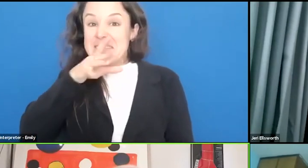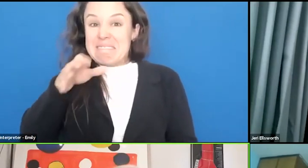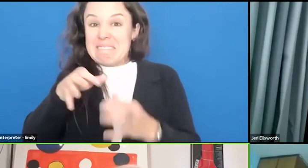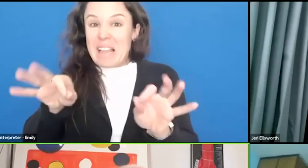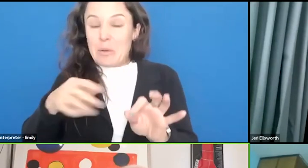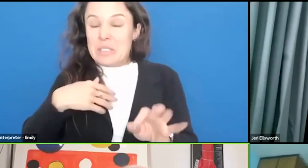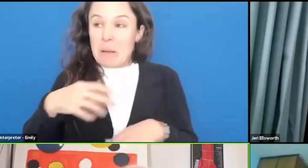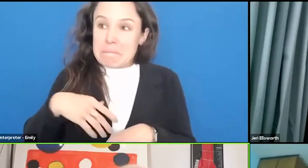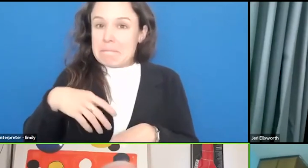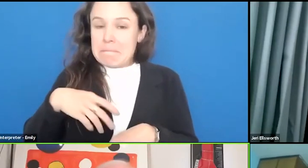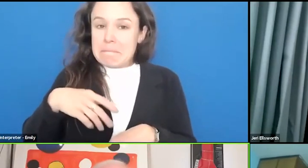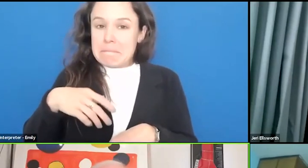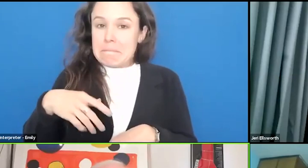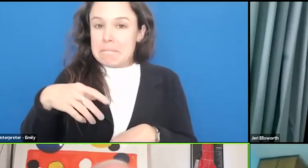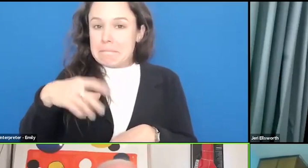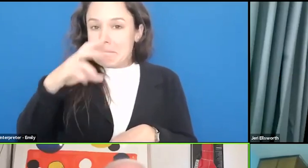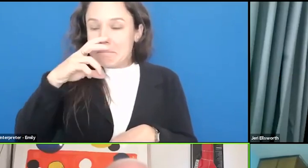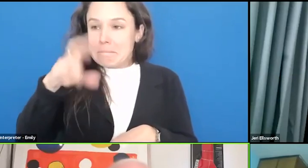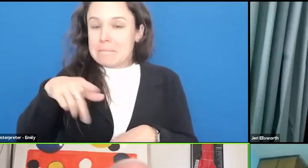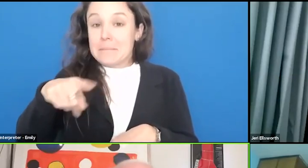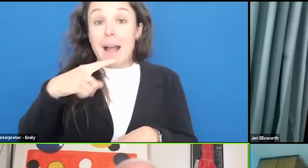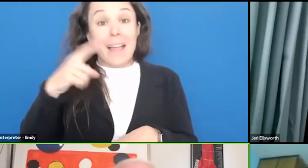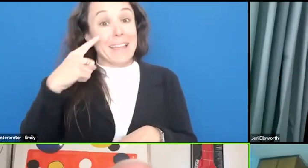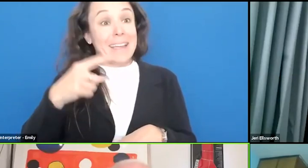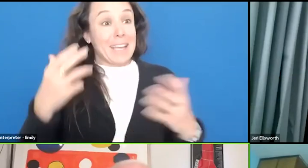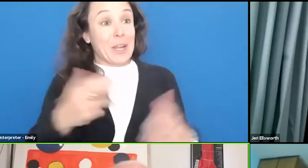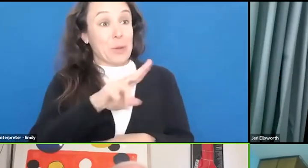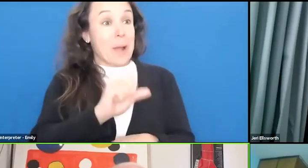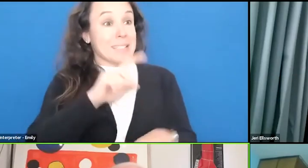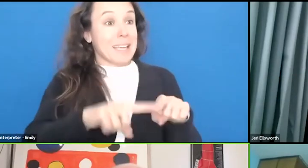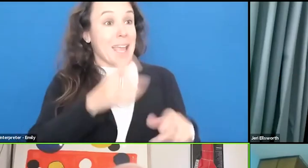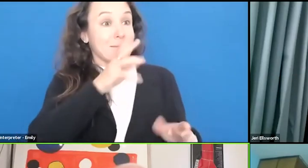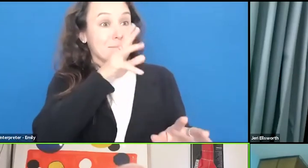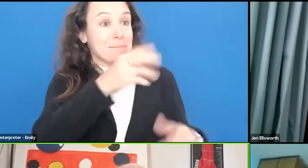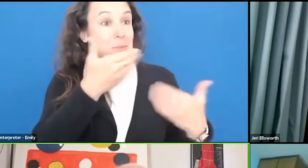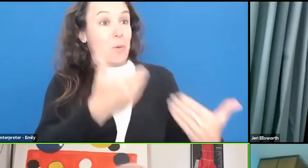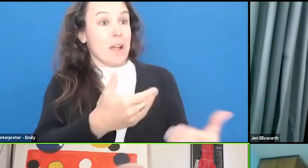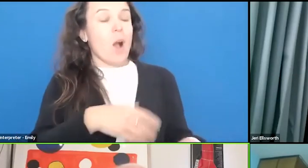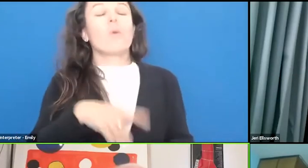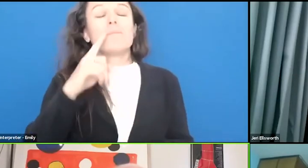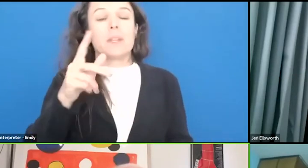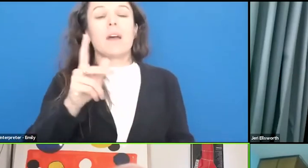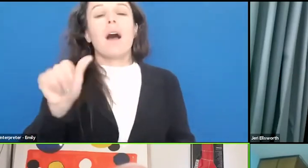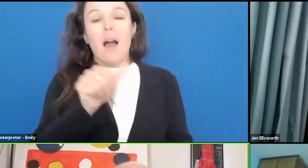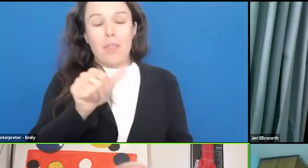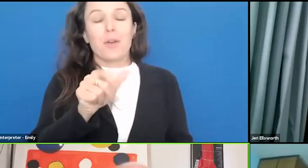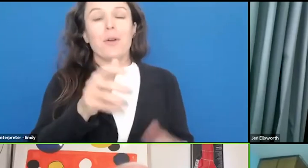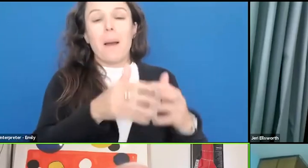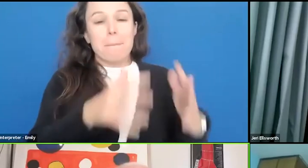most of the United States, as well as the rest of the world, you revert to hand gesture as I'm